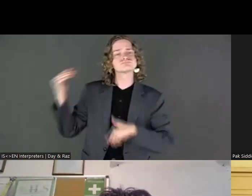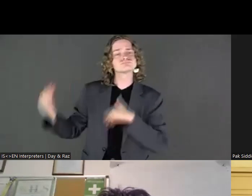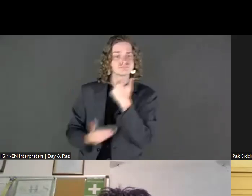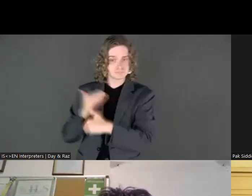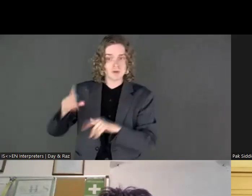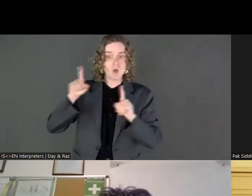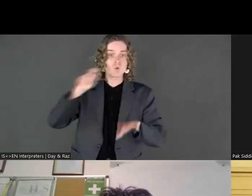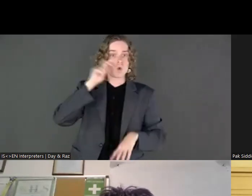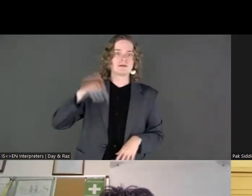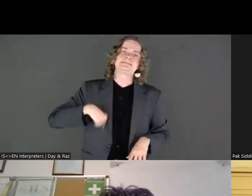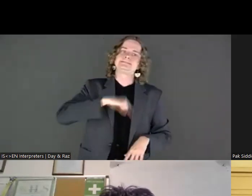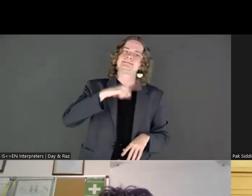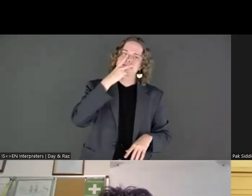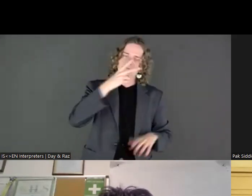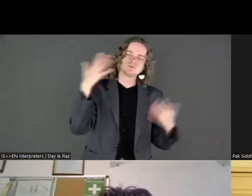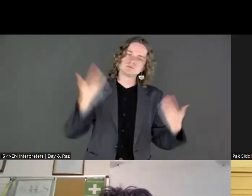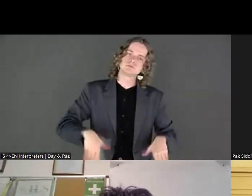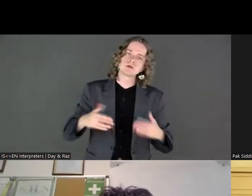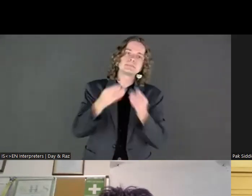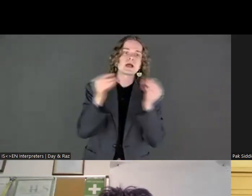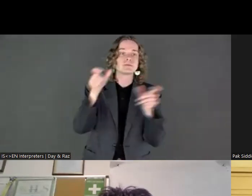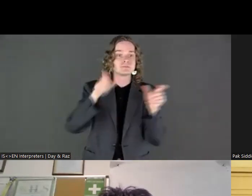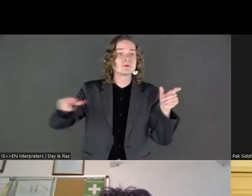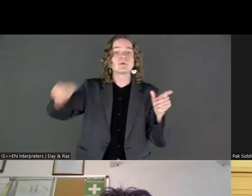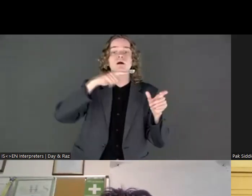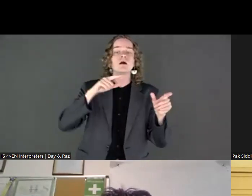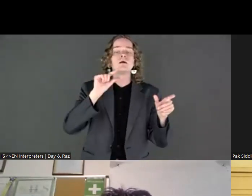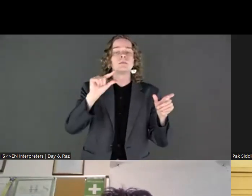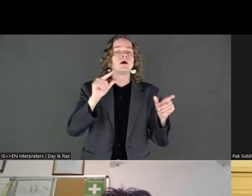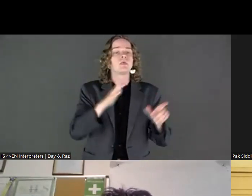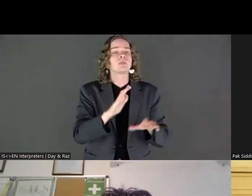issues of disability, are dealt with the people who have no disability and